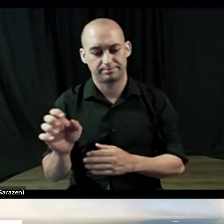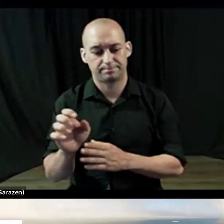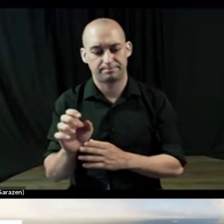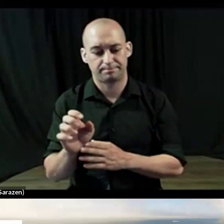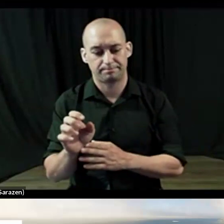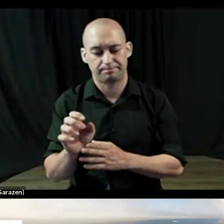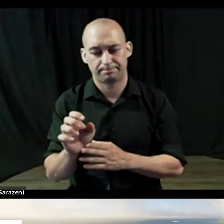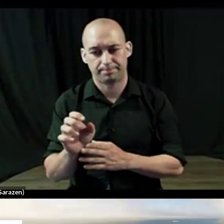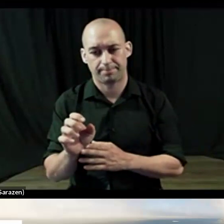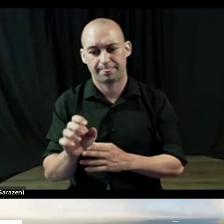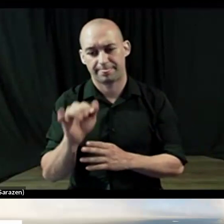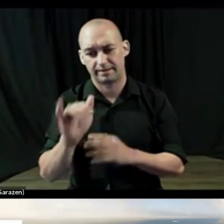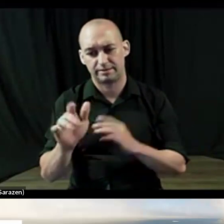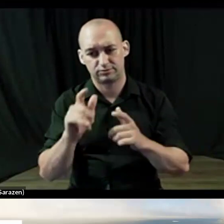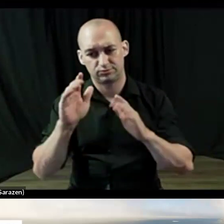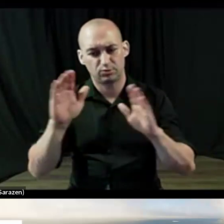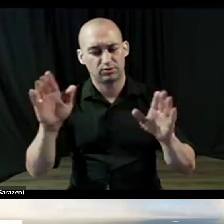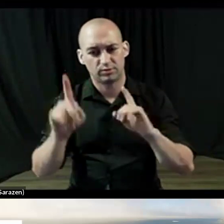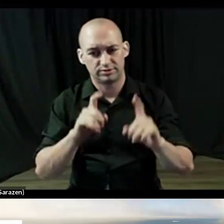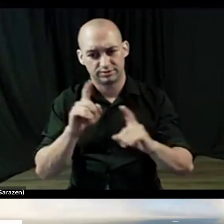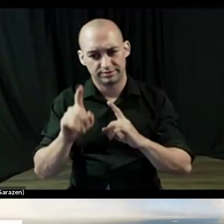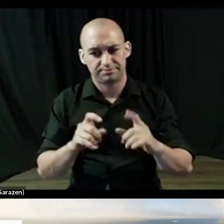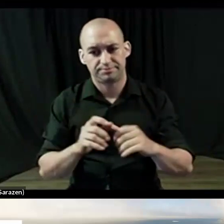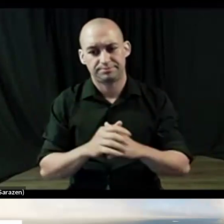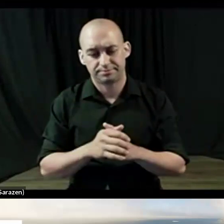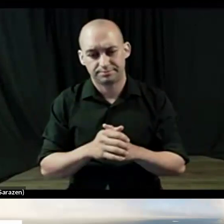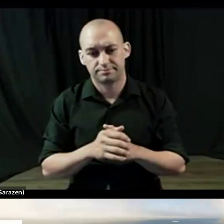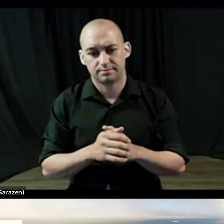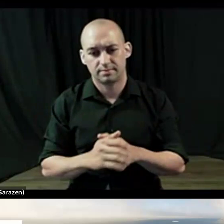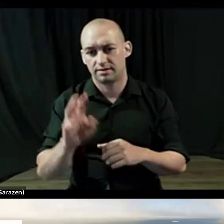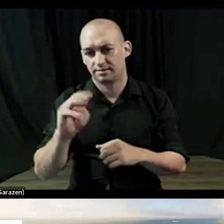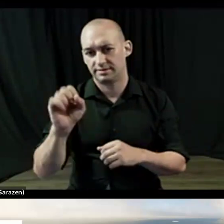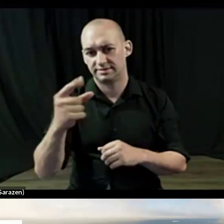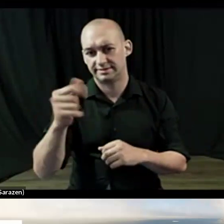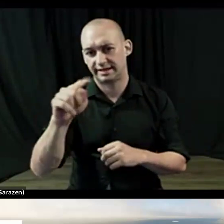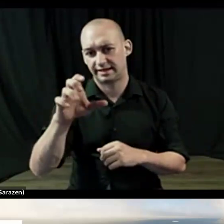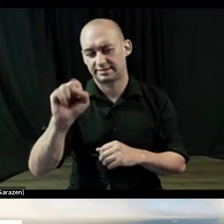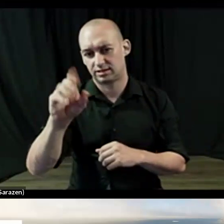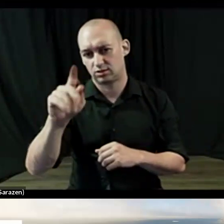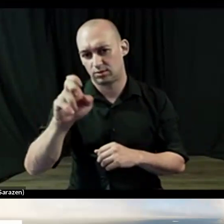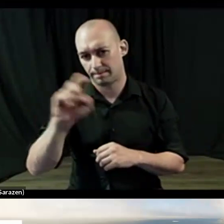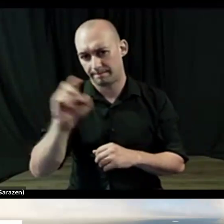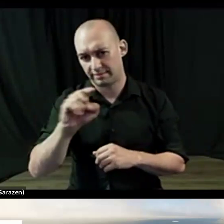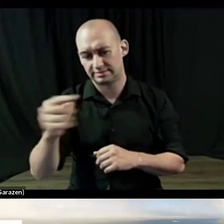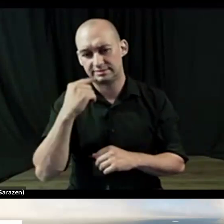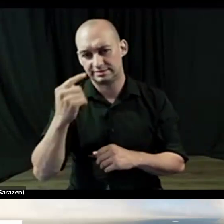Yeah, that's a great question. And I think so, Miss Gates-Lopez brought up the need for devices,